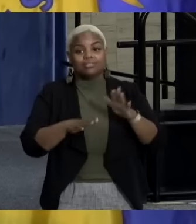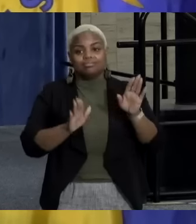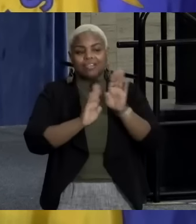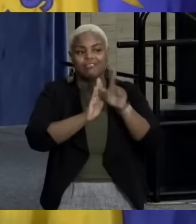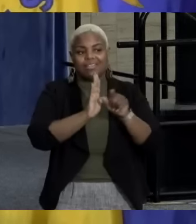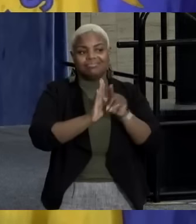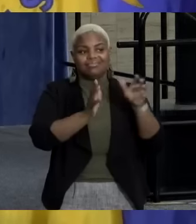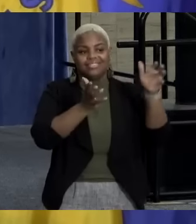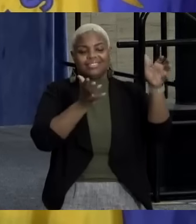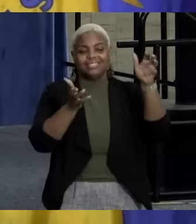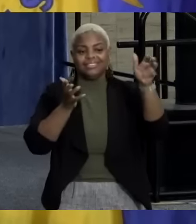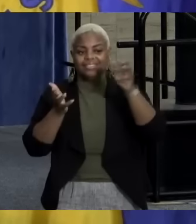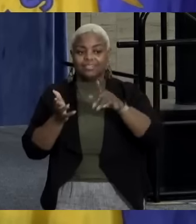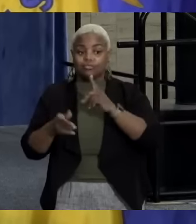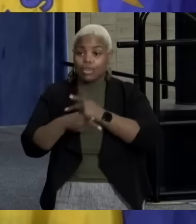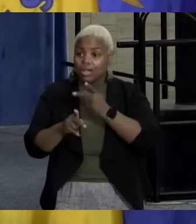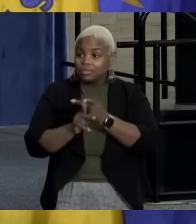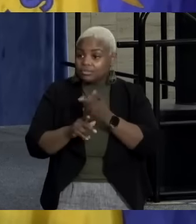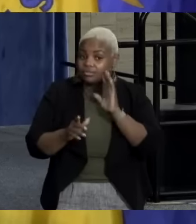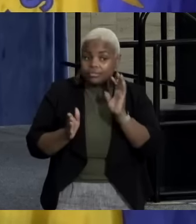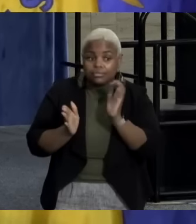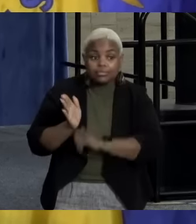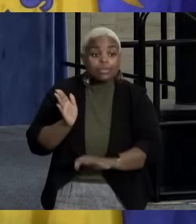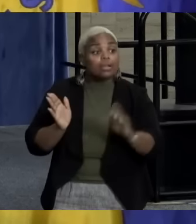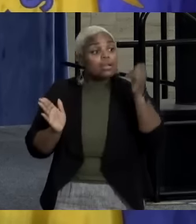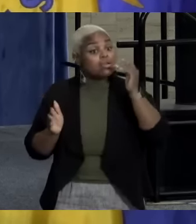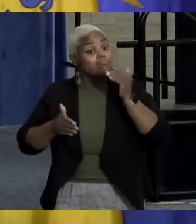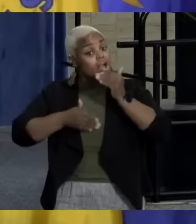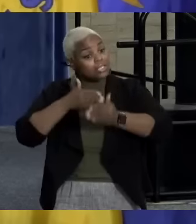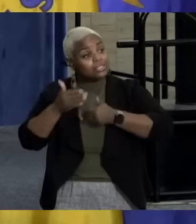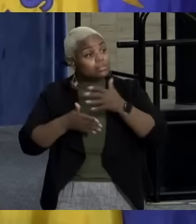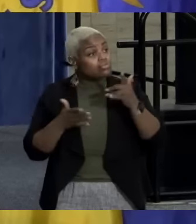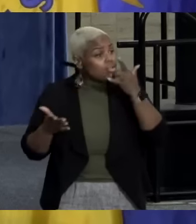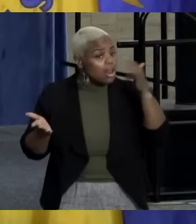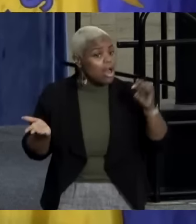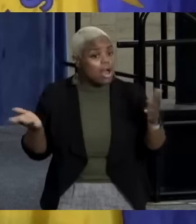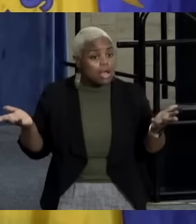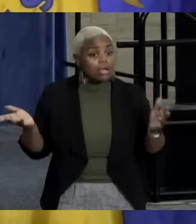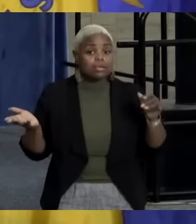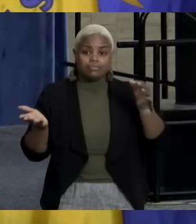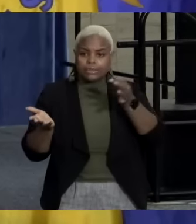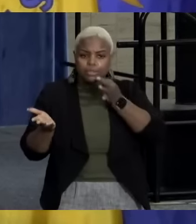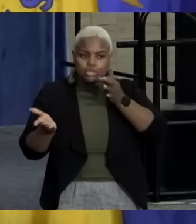So, the process, just so you know, is that we had an expert panel. This is something I